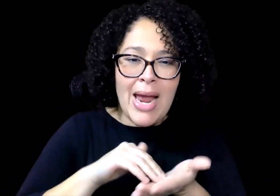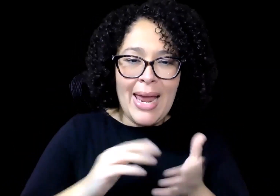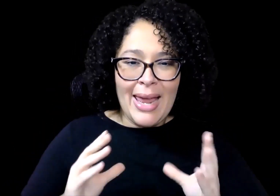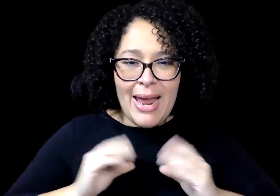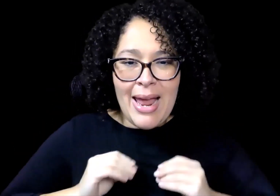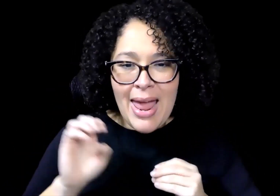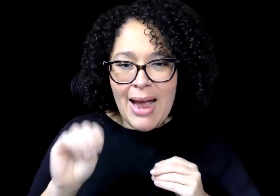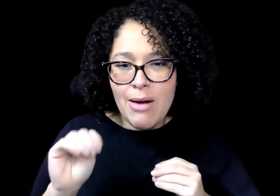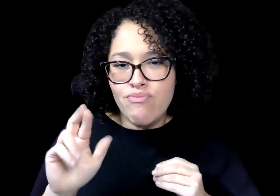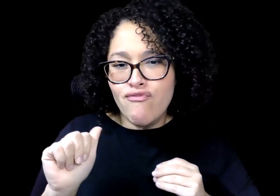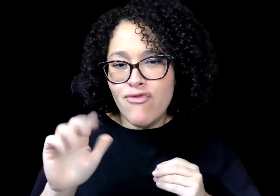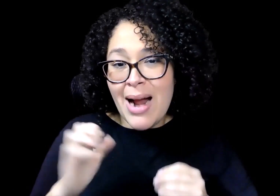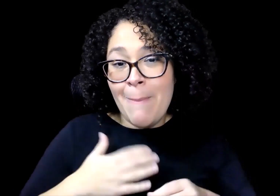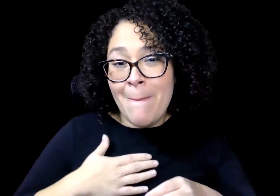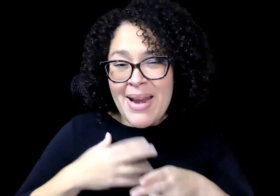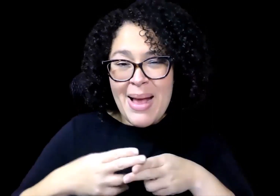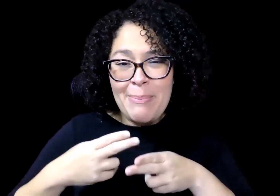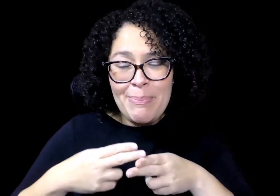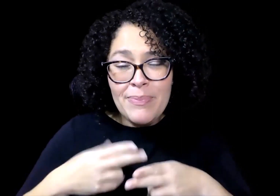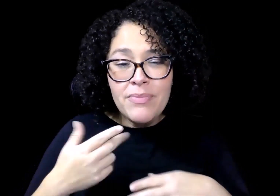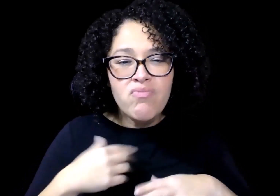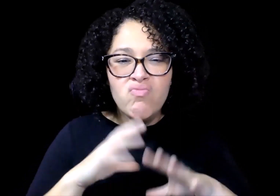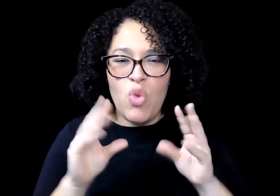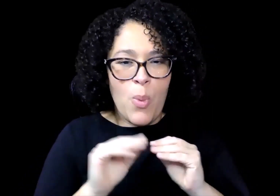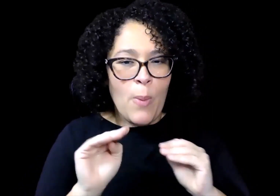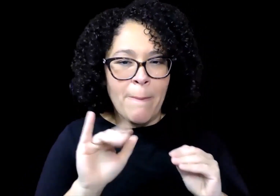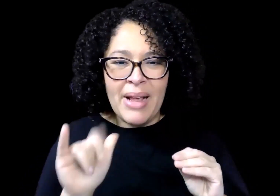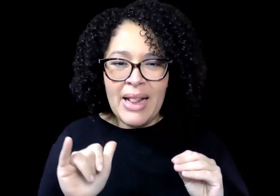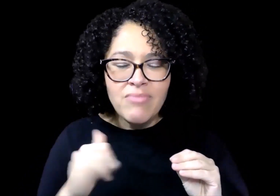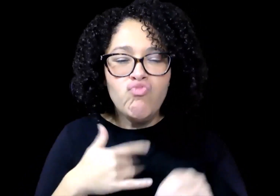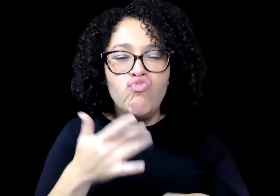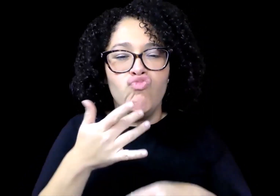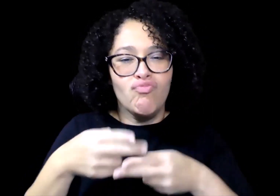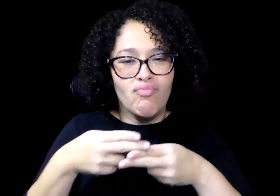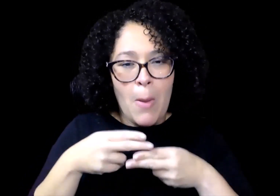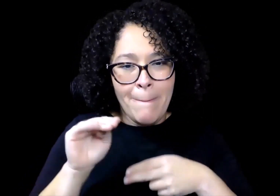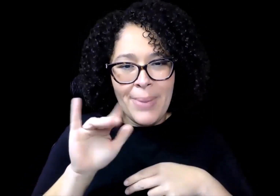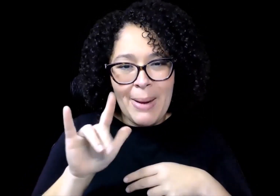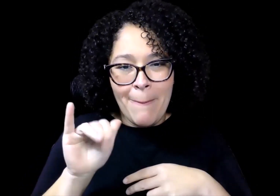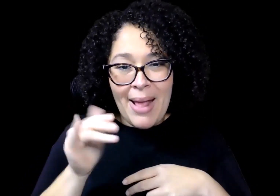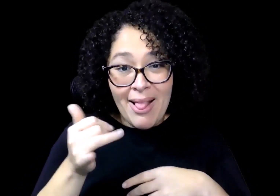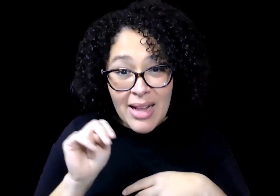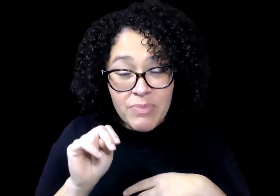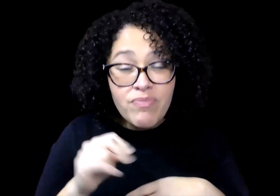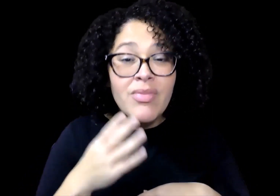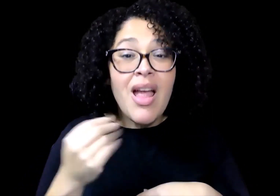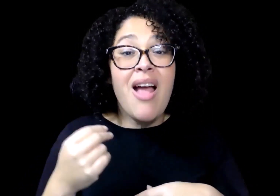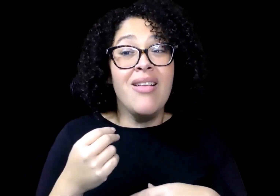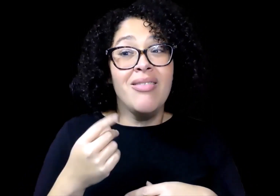I'm gonna re-accept my name my real name I'm not Milly anymore I'm Milmaglyn